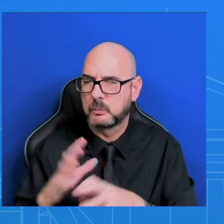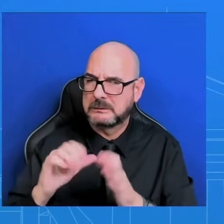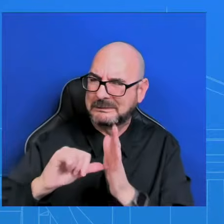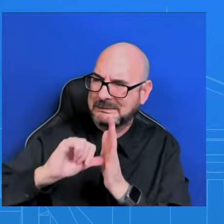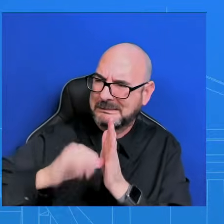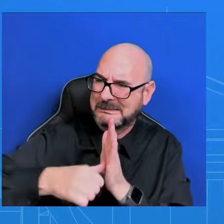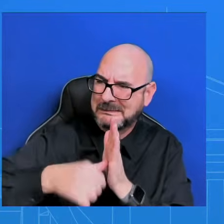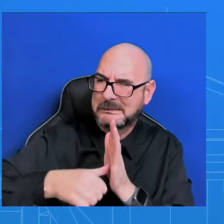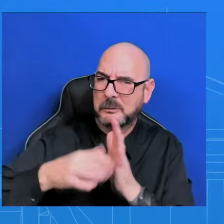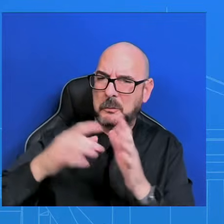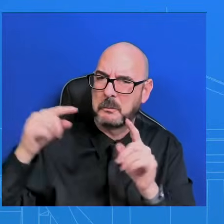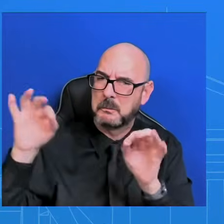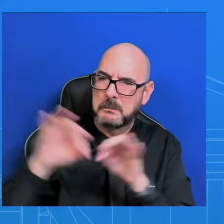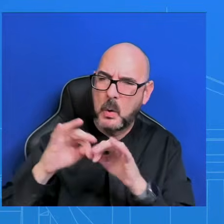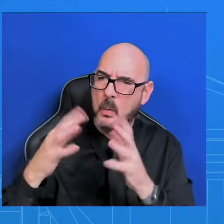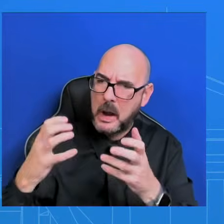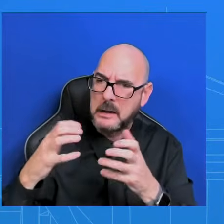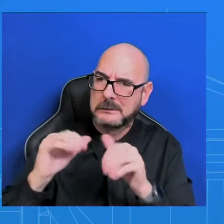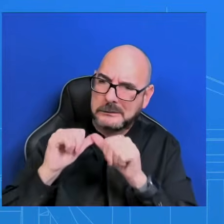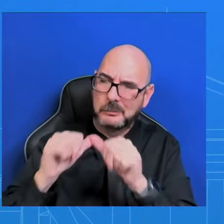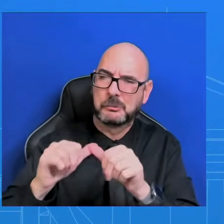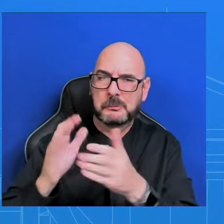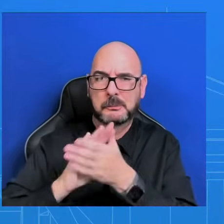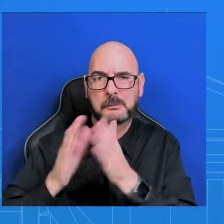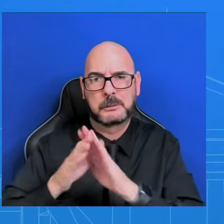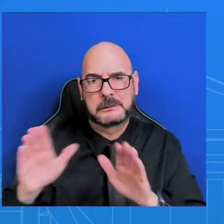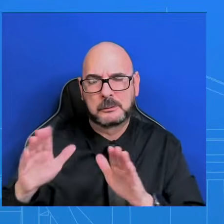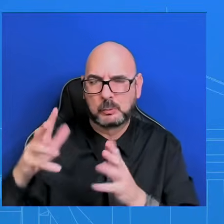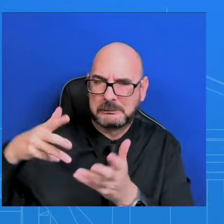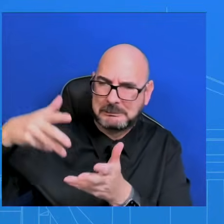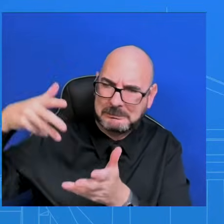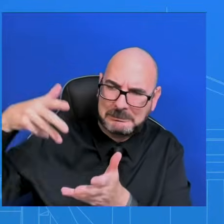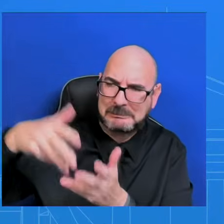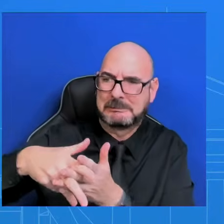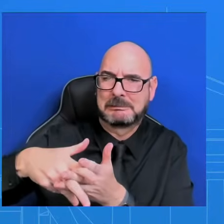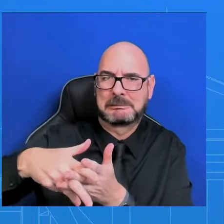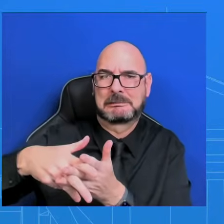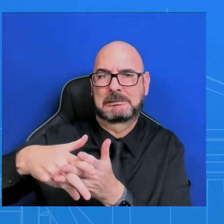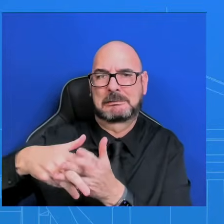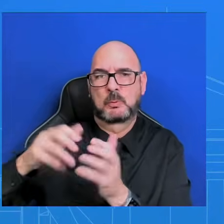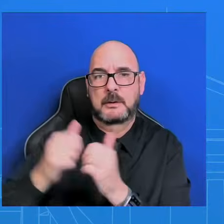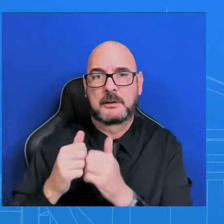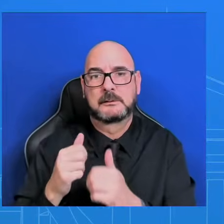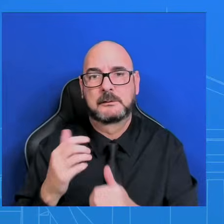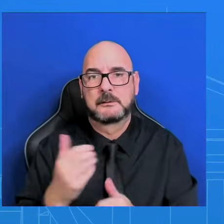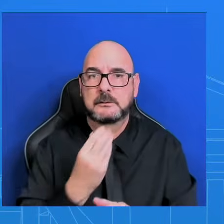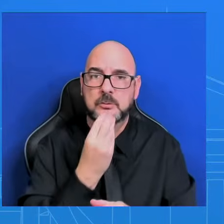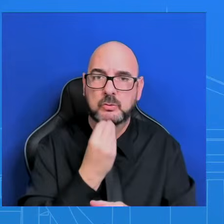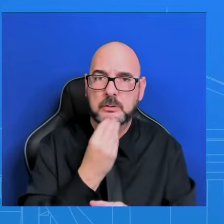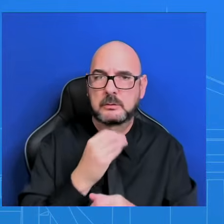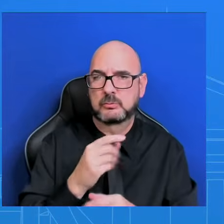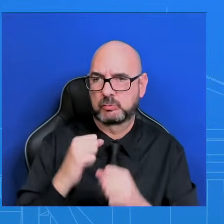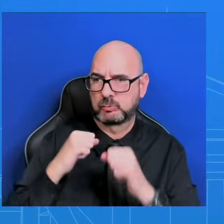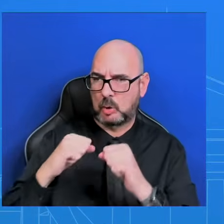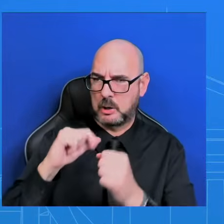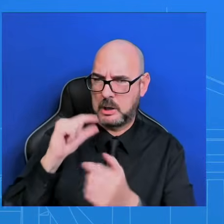and a two-state solution with Israel's security guaranteed. Now -- and we'll have a formal readout of the call here